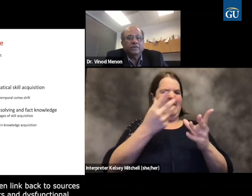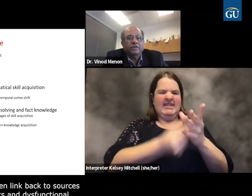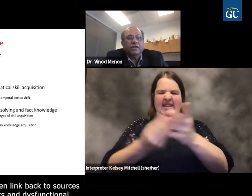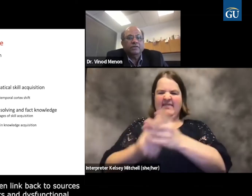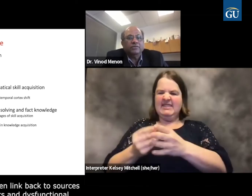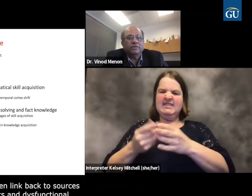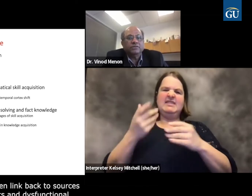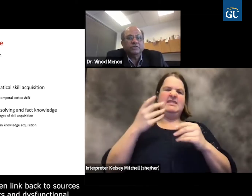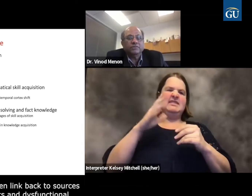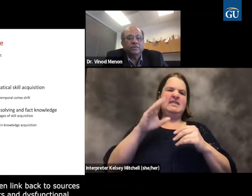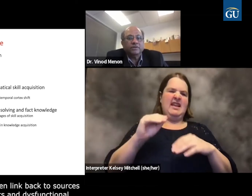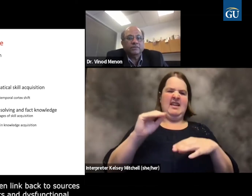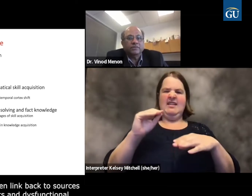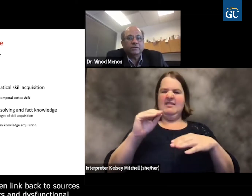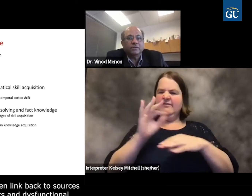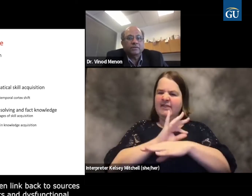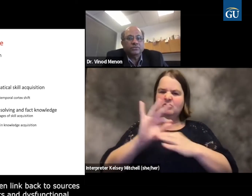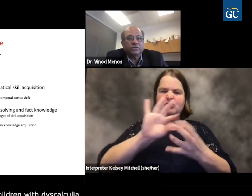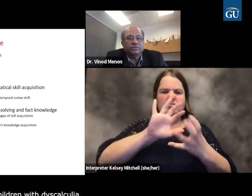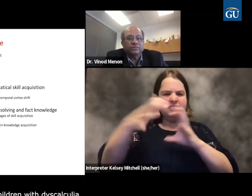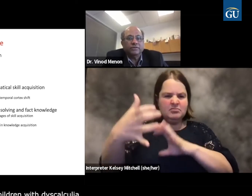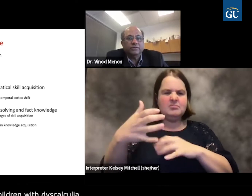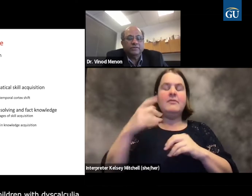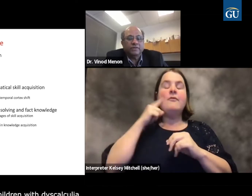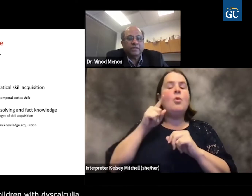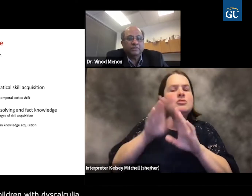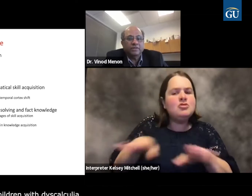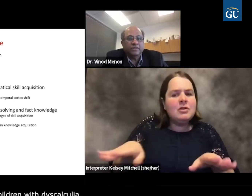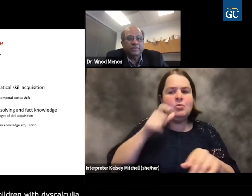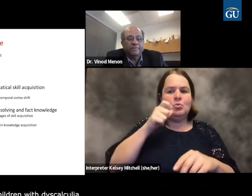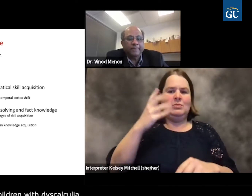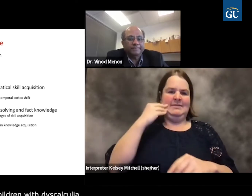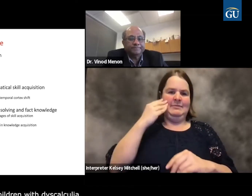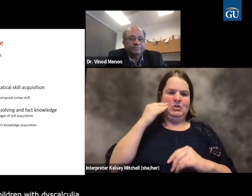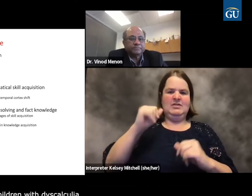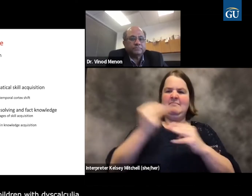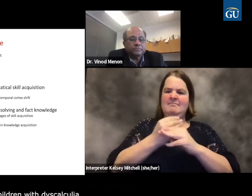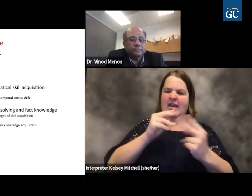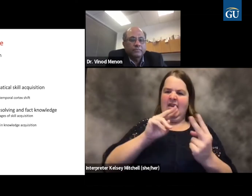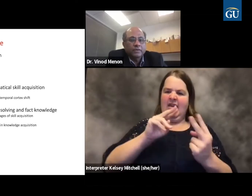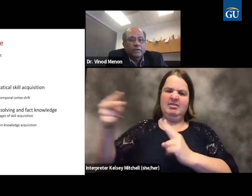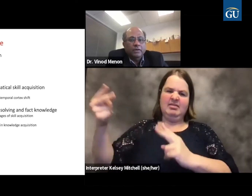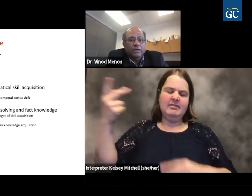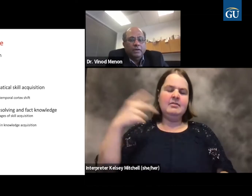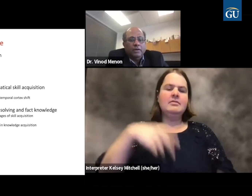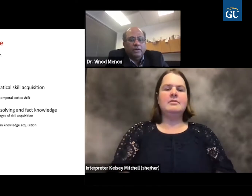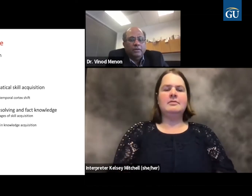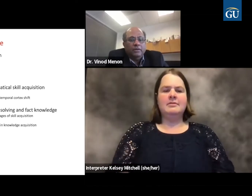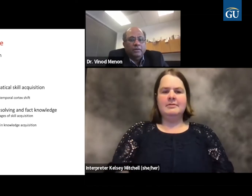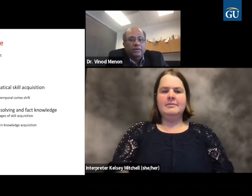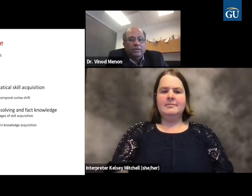deficits and dysfunctional circuits in children with this calculator